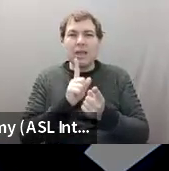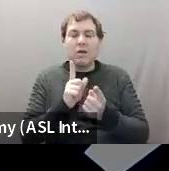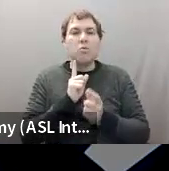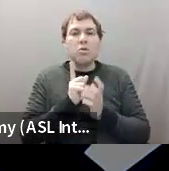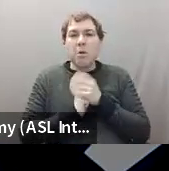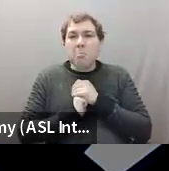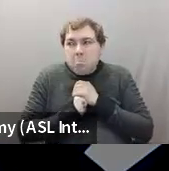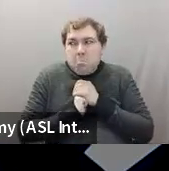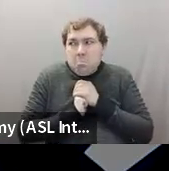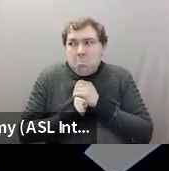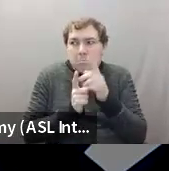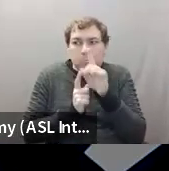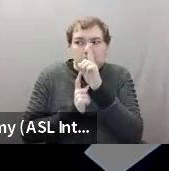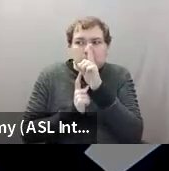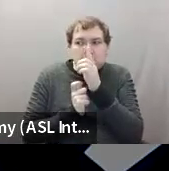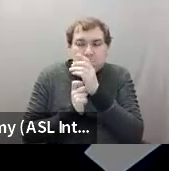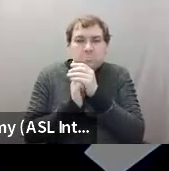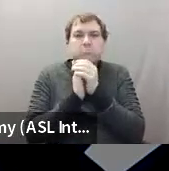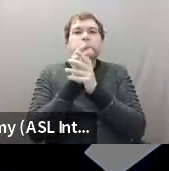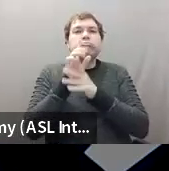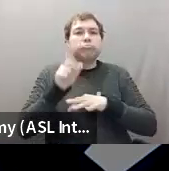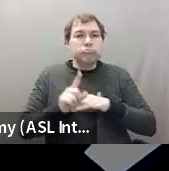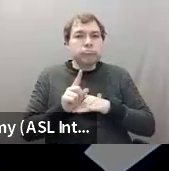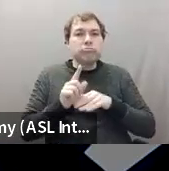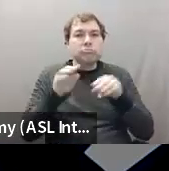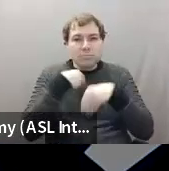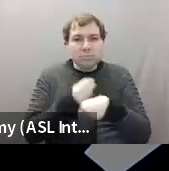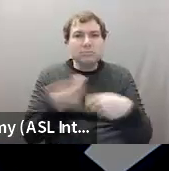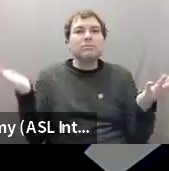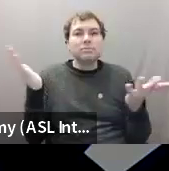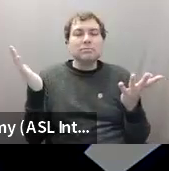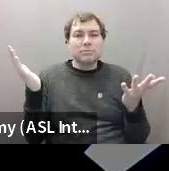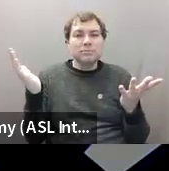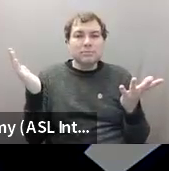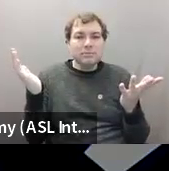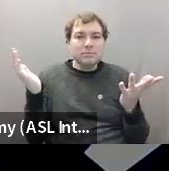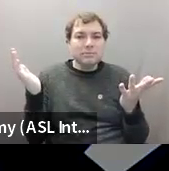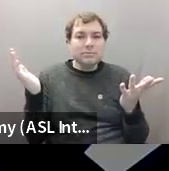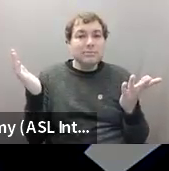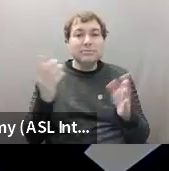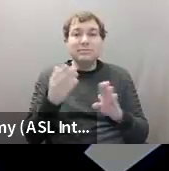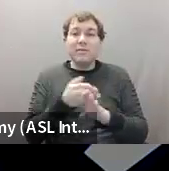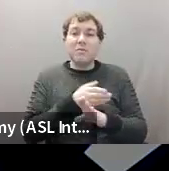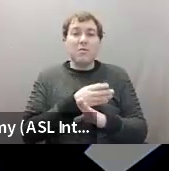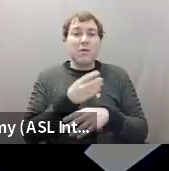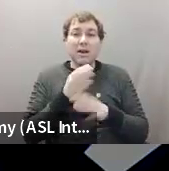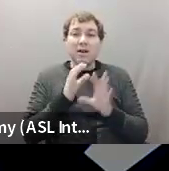james turner: spread the word. james turner: and, like I stated before. james turner: hey, I'm all about spreading the word.